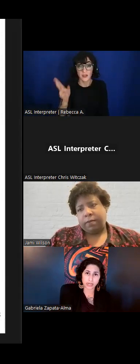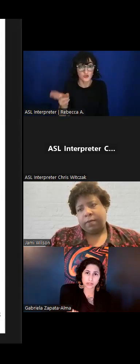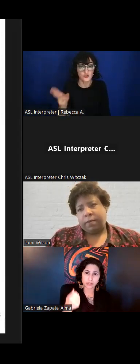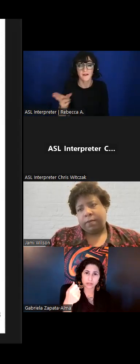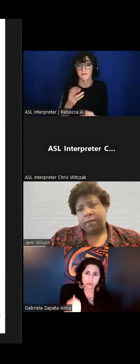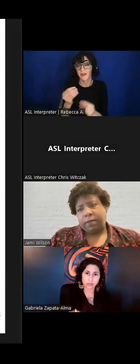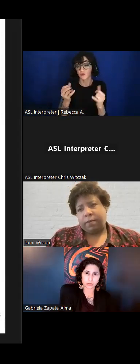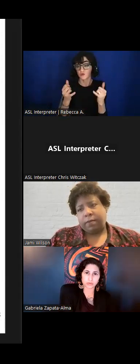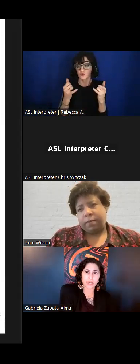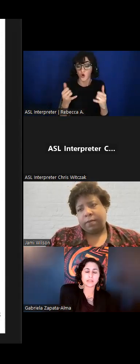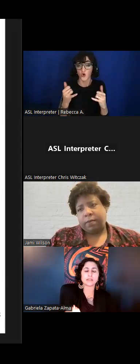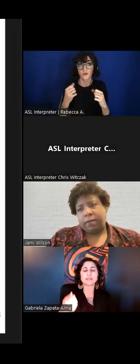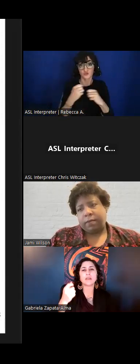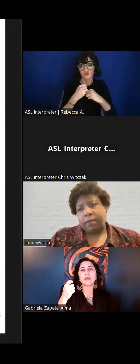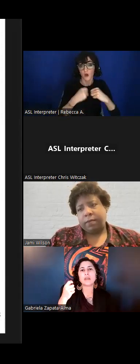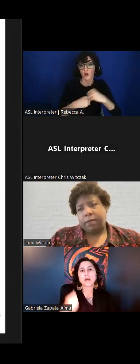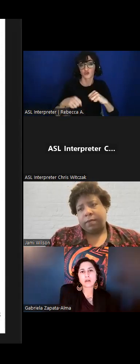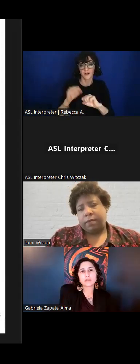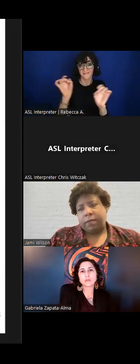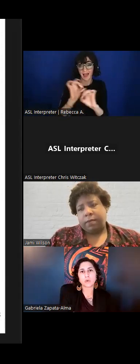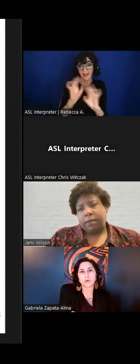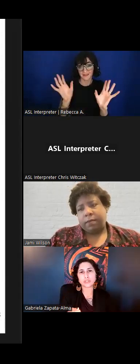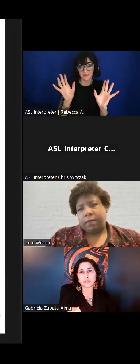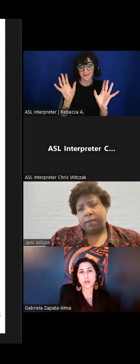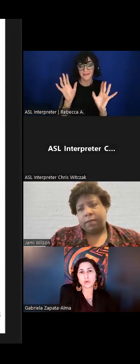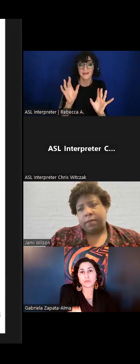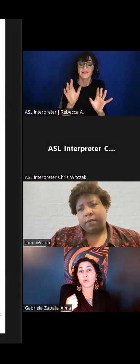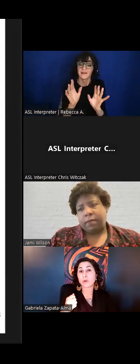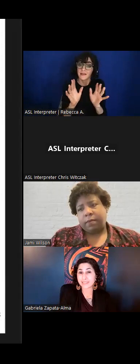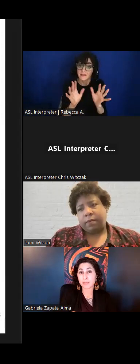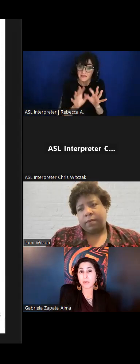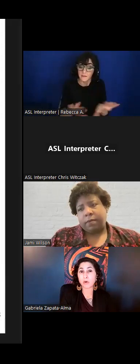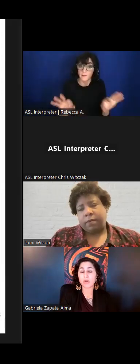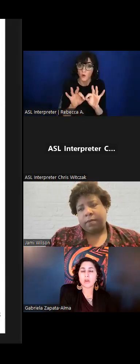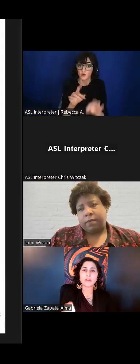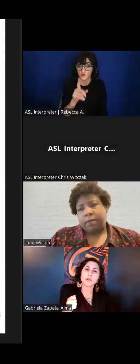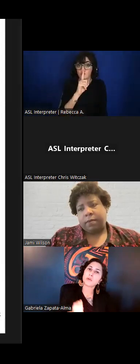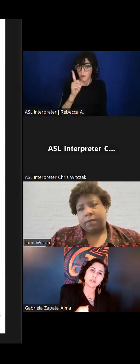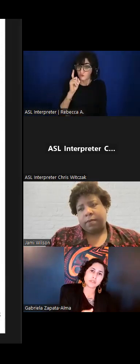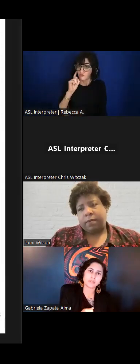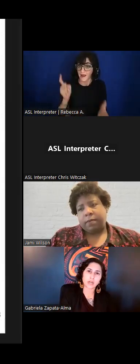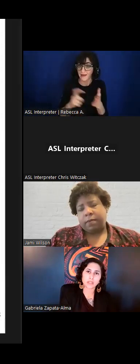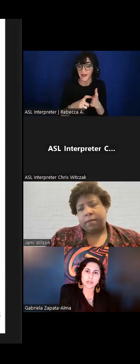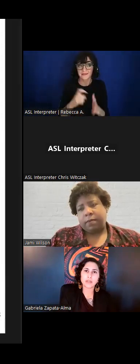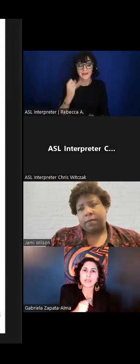day structural violence it's also important to note for example that a person of color